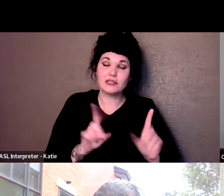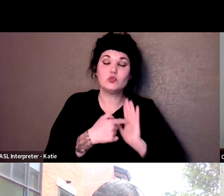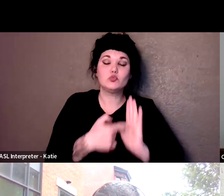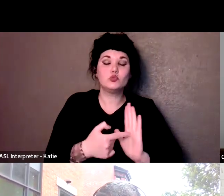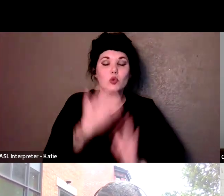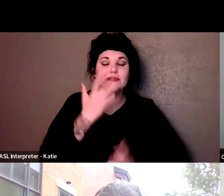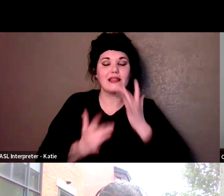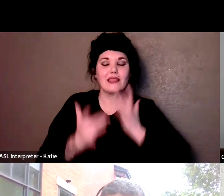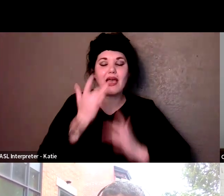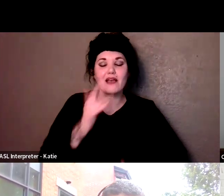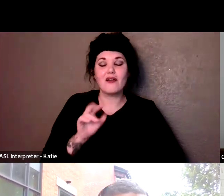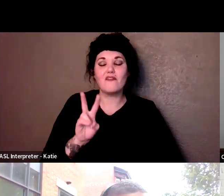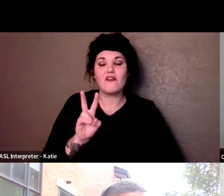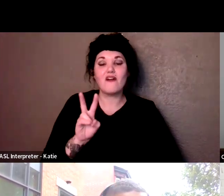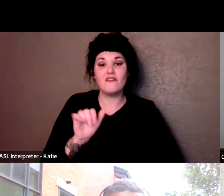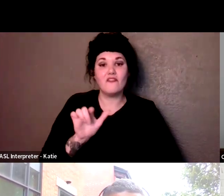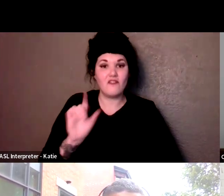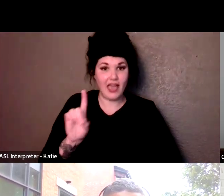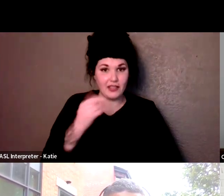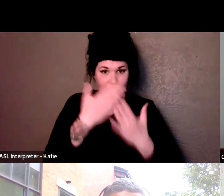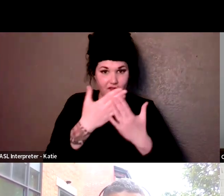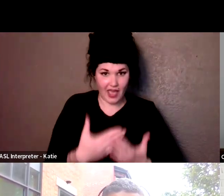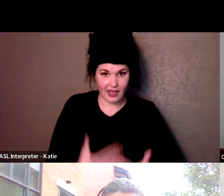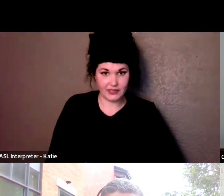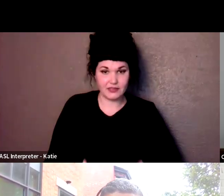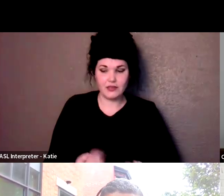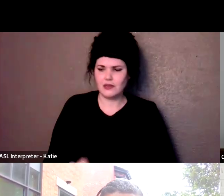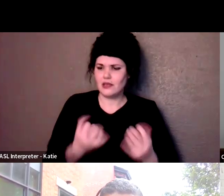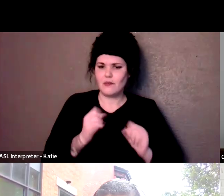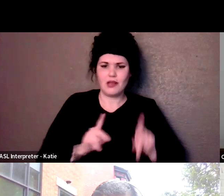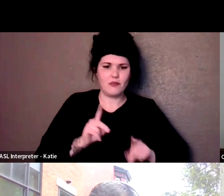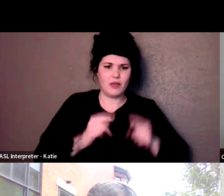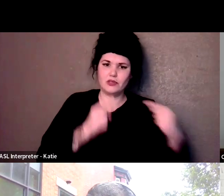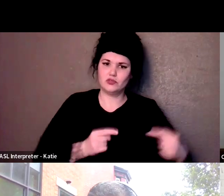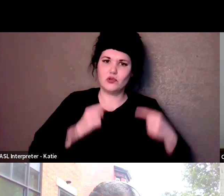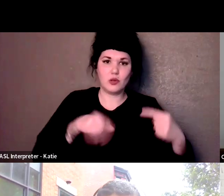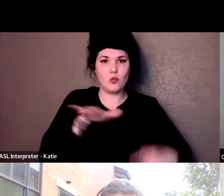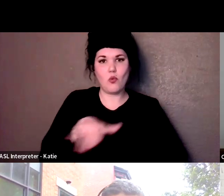facts that a lot of people are struggling with across the country but also in rural